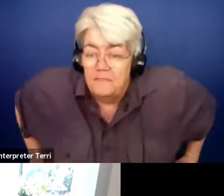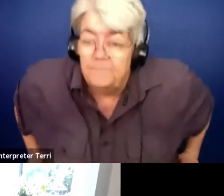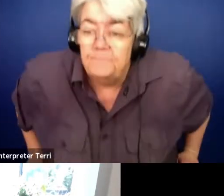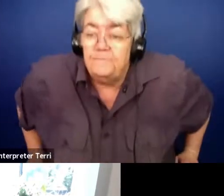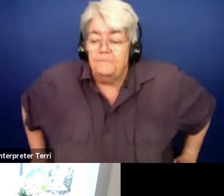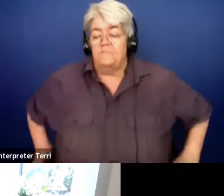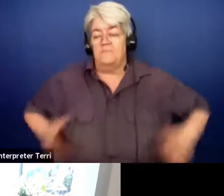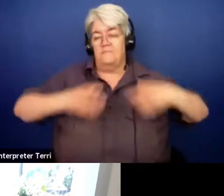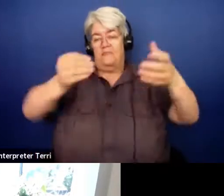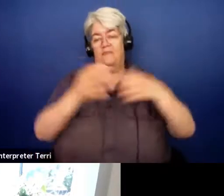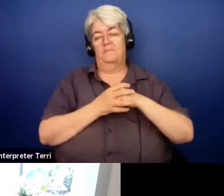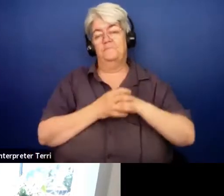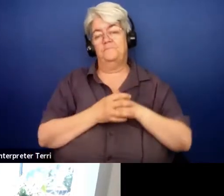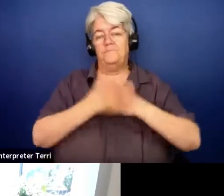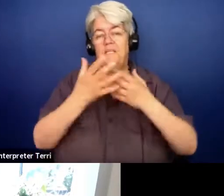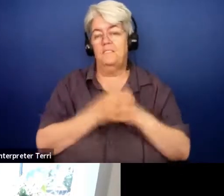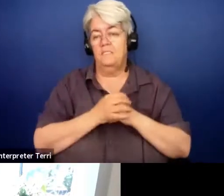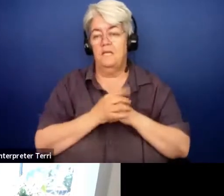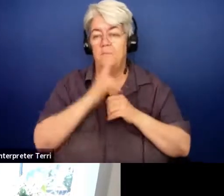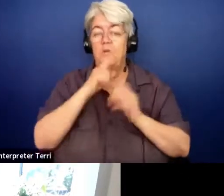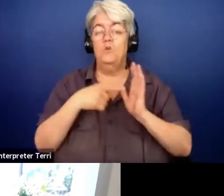is showing people the data and information